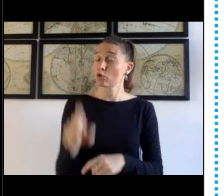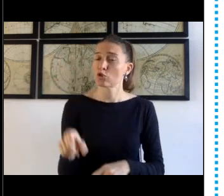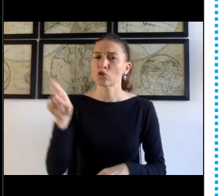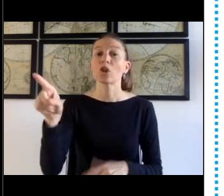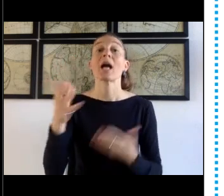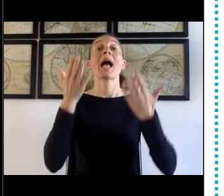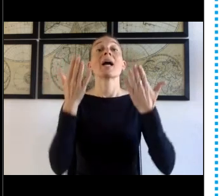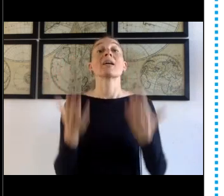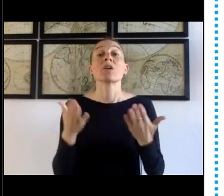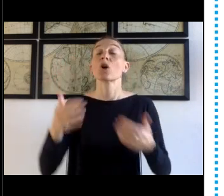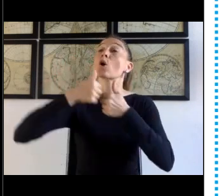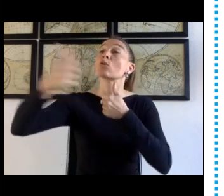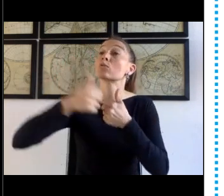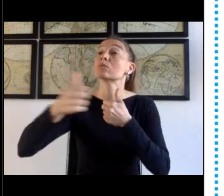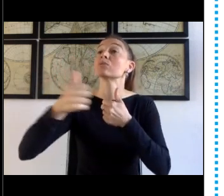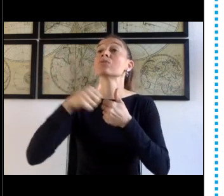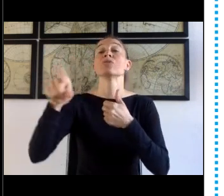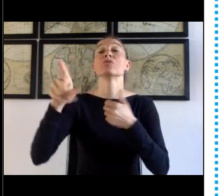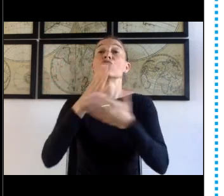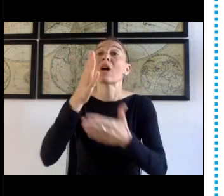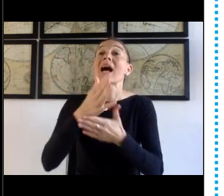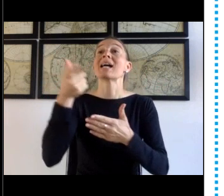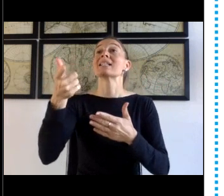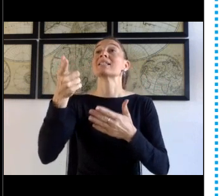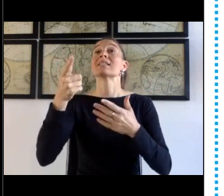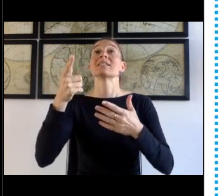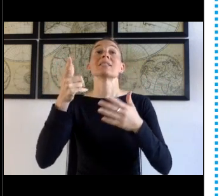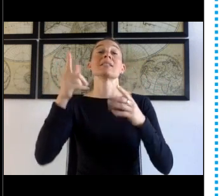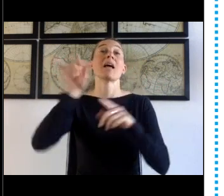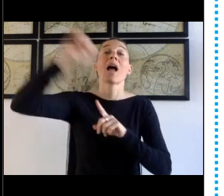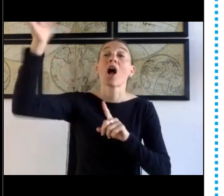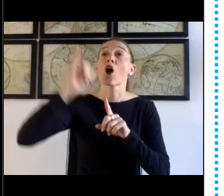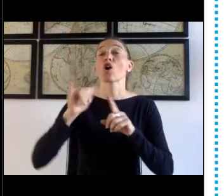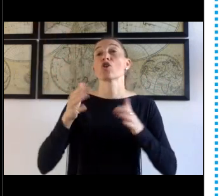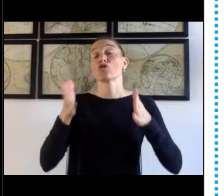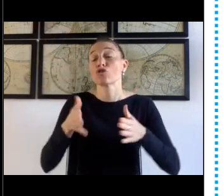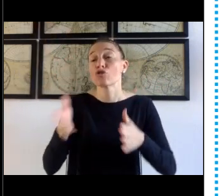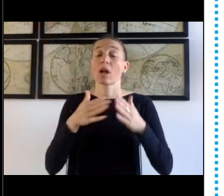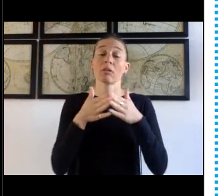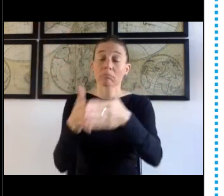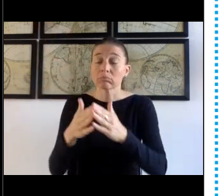in all travel modes: air, train, bus and coach and maritime travel.